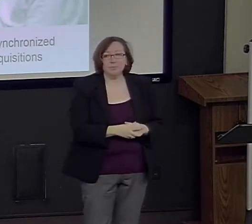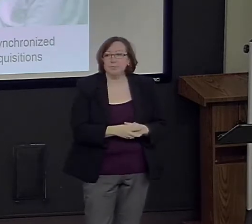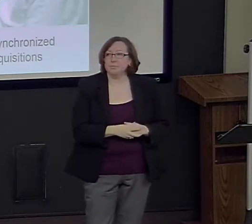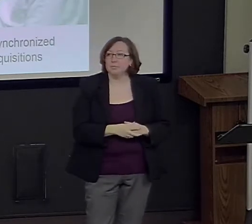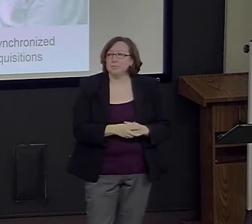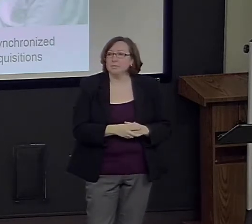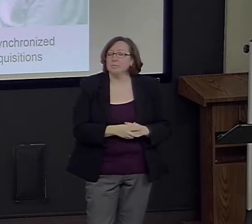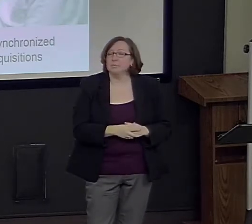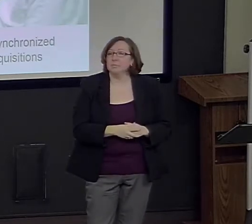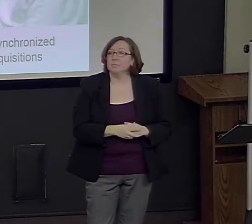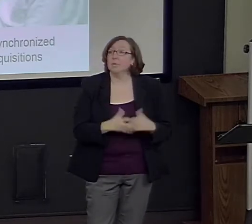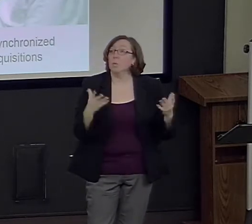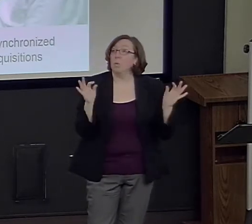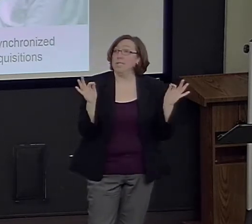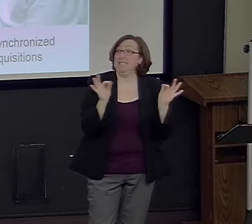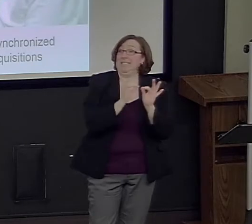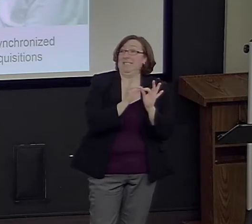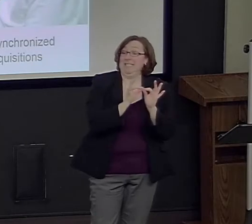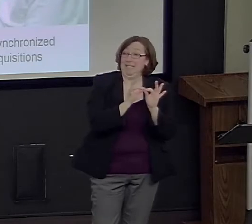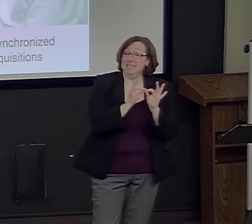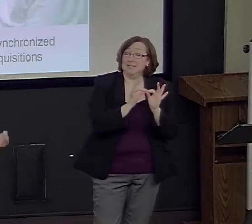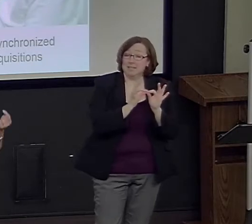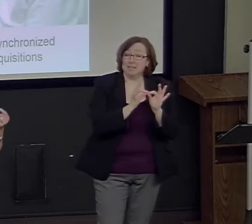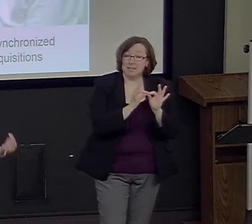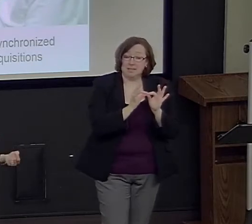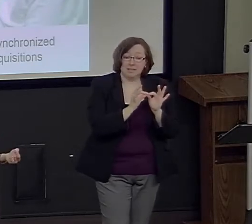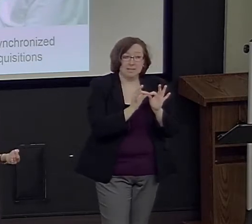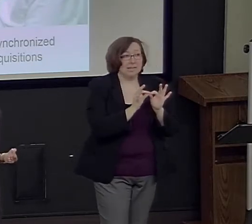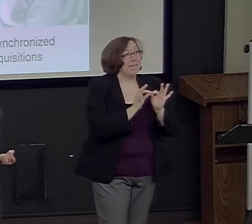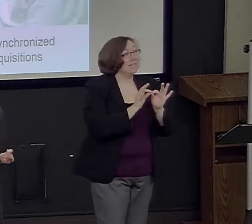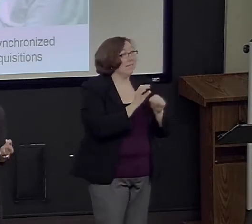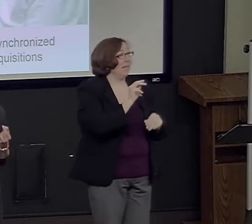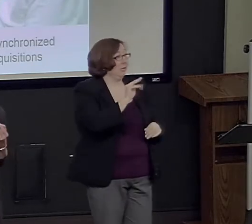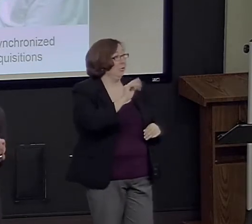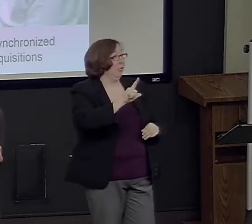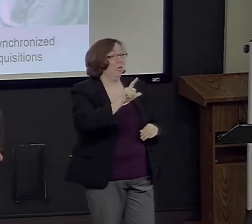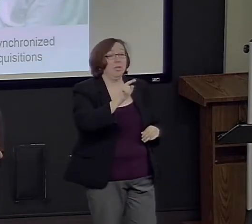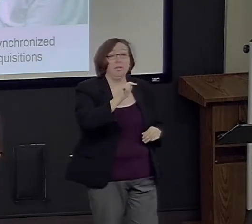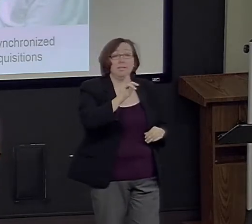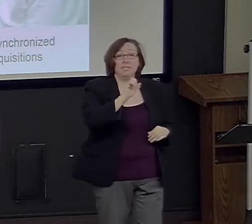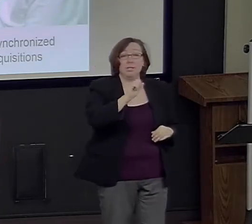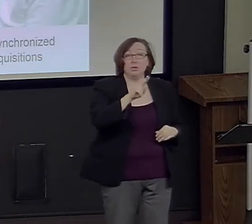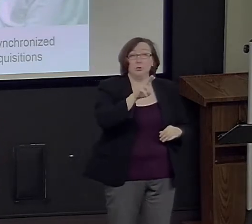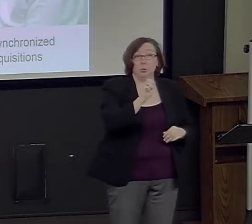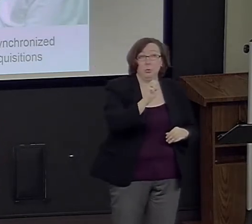is the fact that active neural tissue recruits blood.